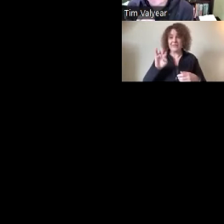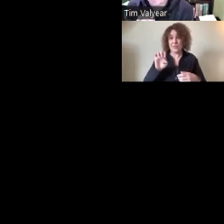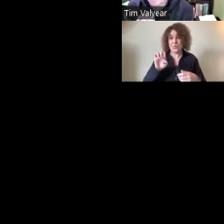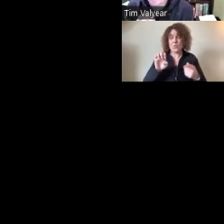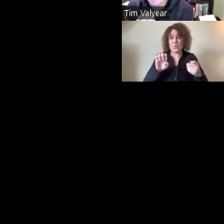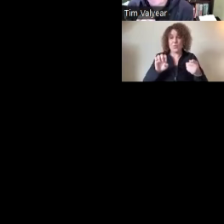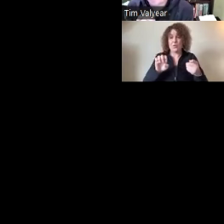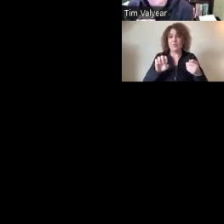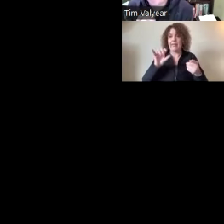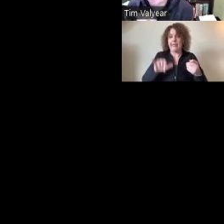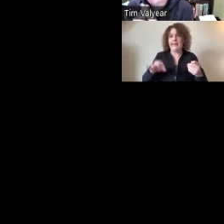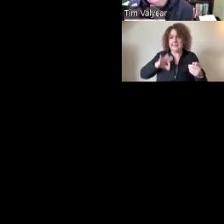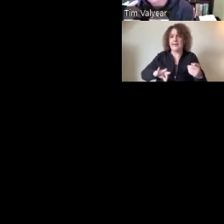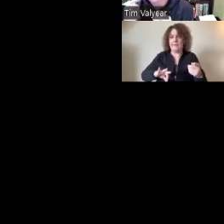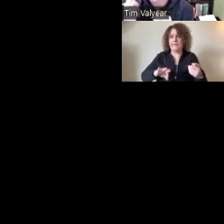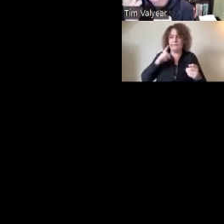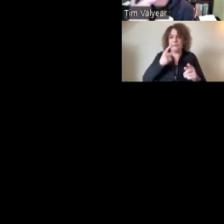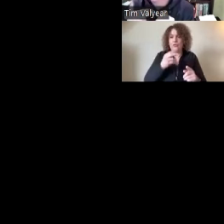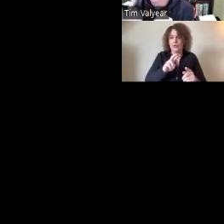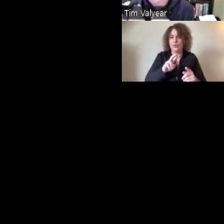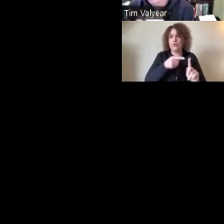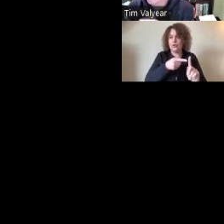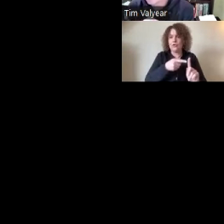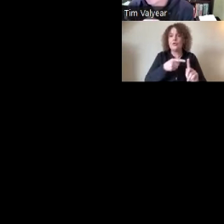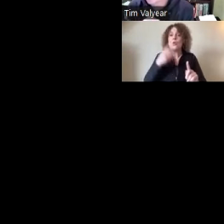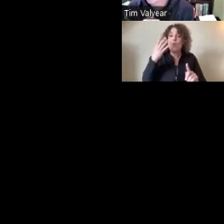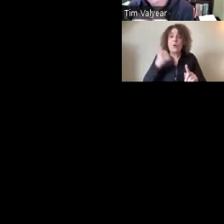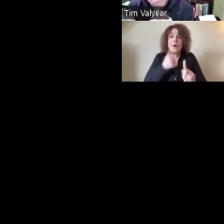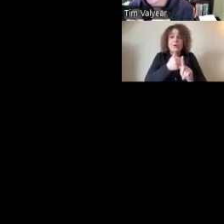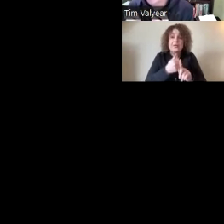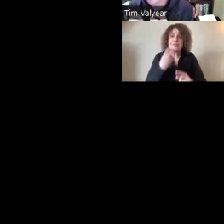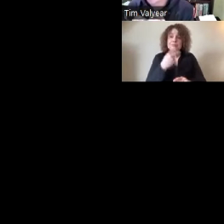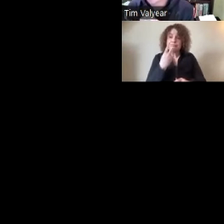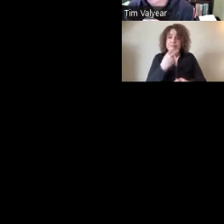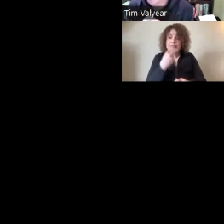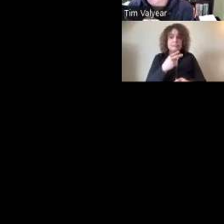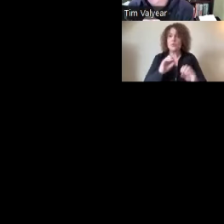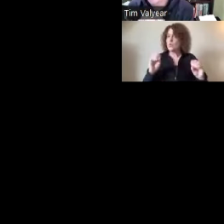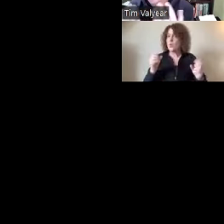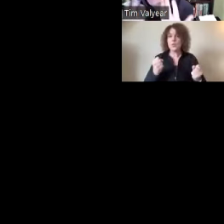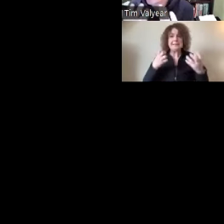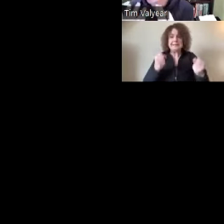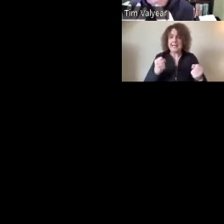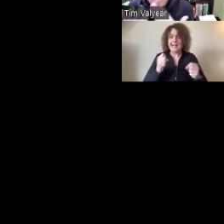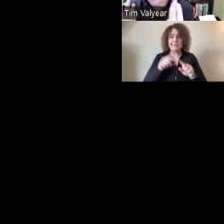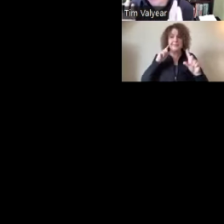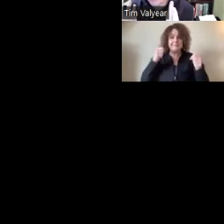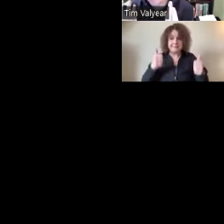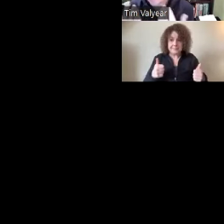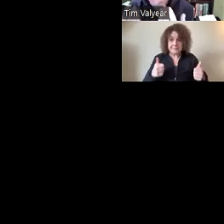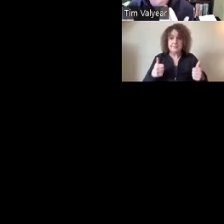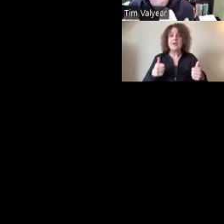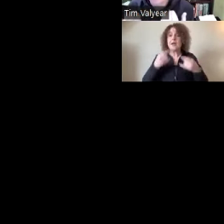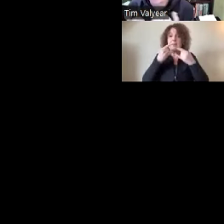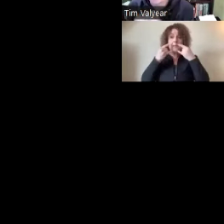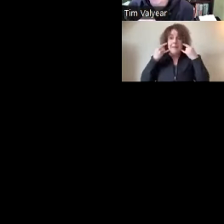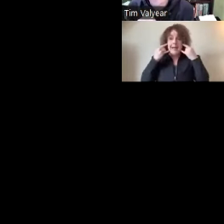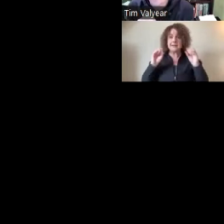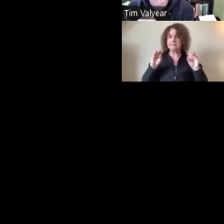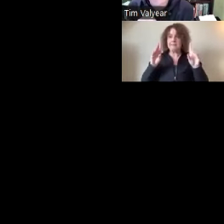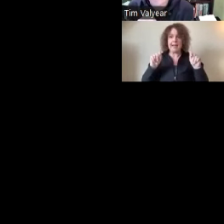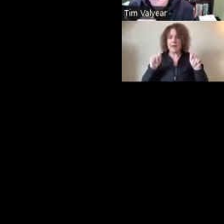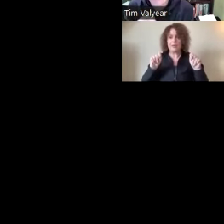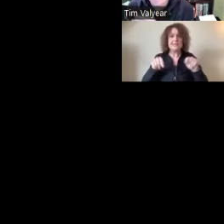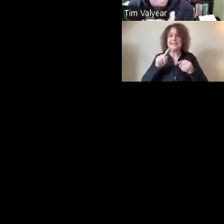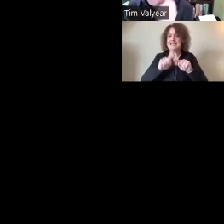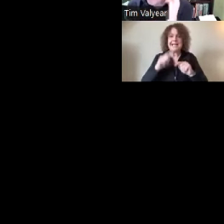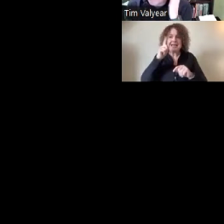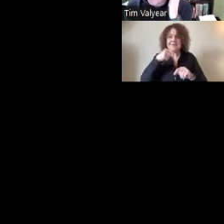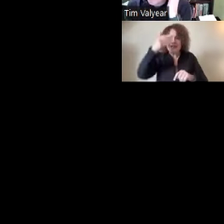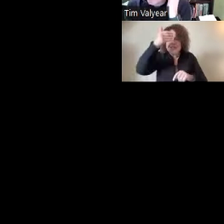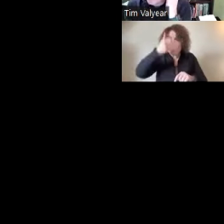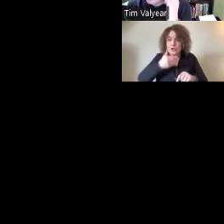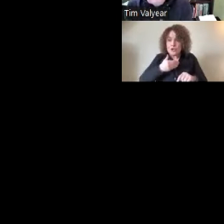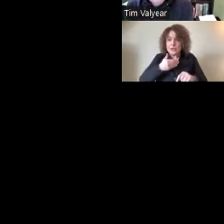the words show up. Sort of like what's happening here.